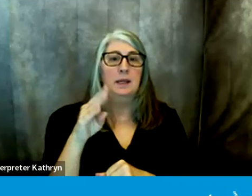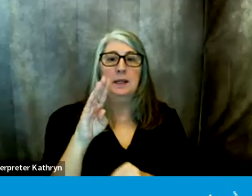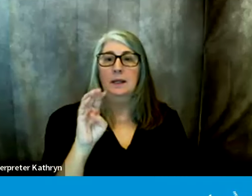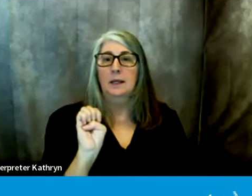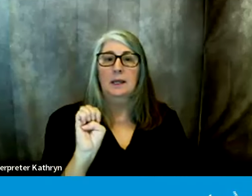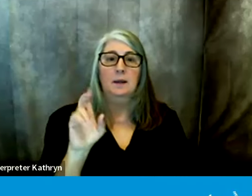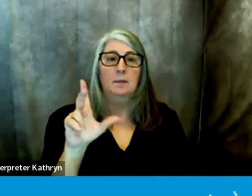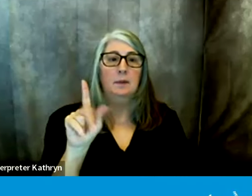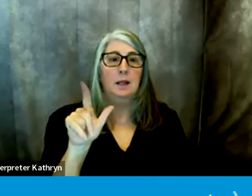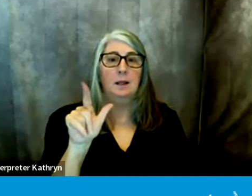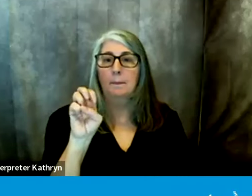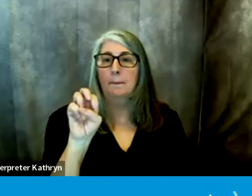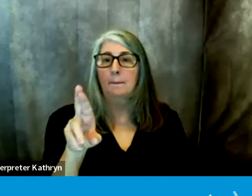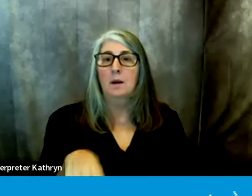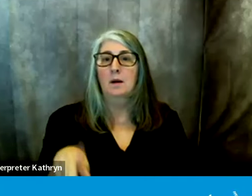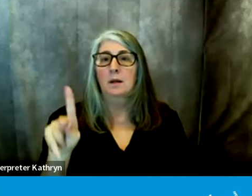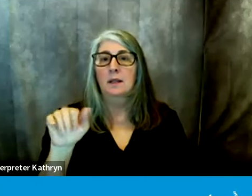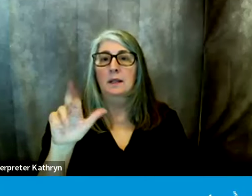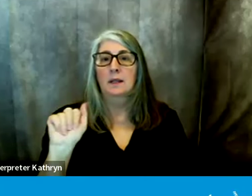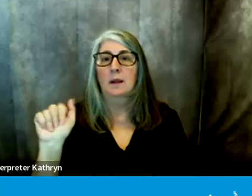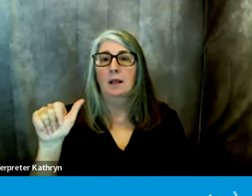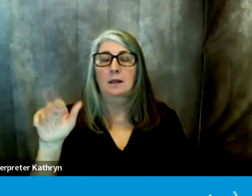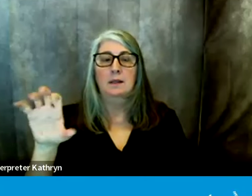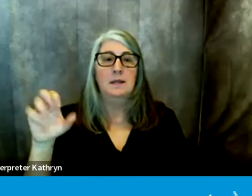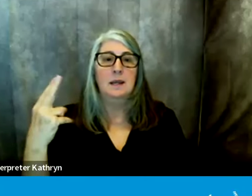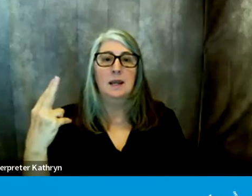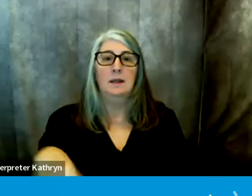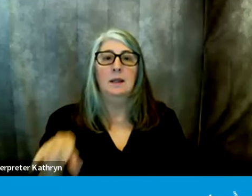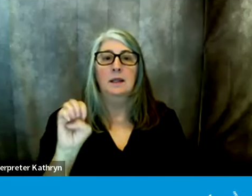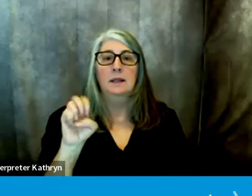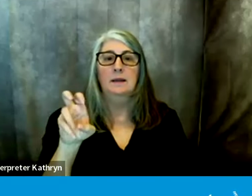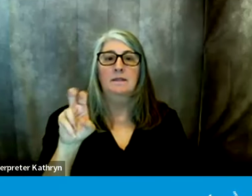We have Dr. Evgeniy Kreydin, our Chief Medical Officer and Co-Founder. And we have Dr. Gabe Kalmar,